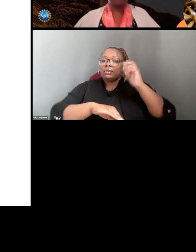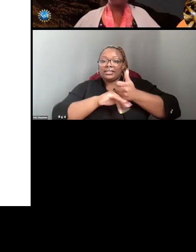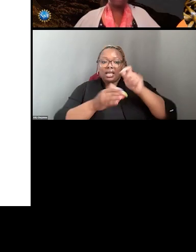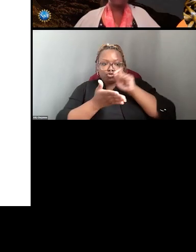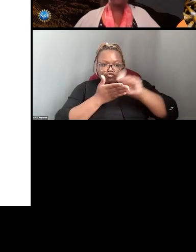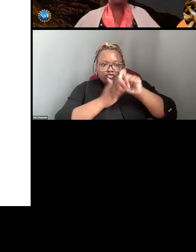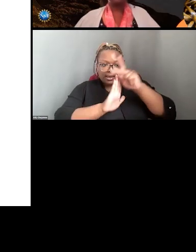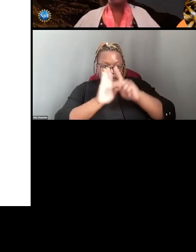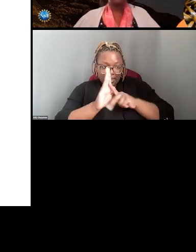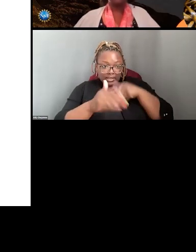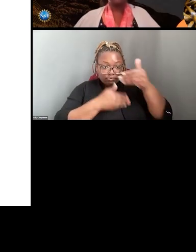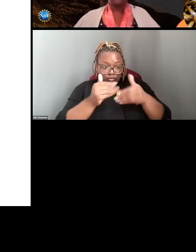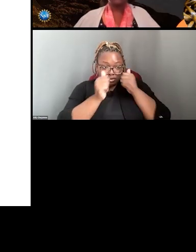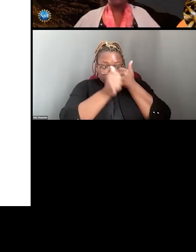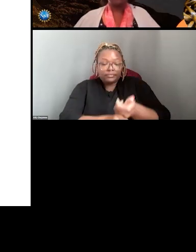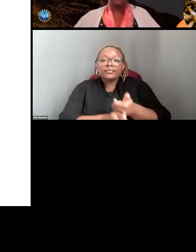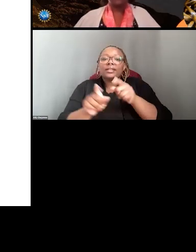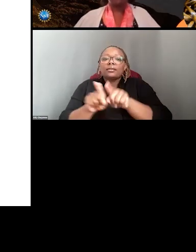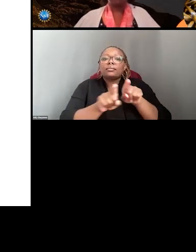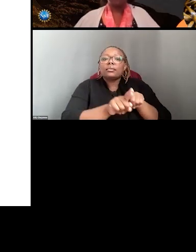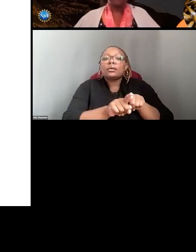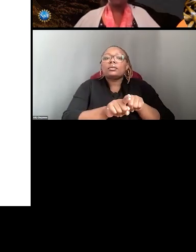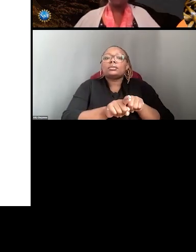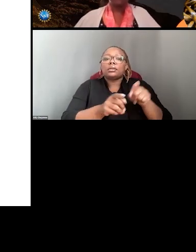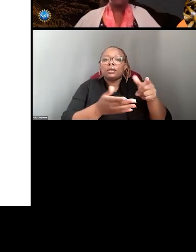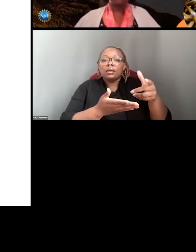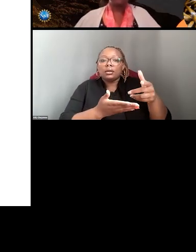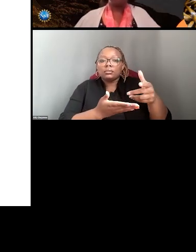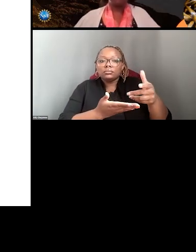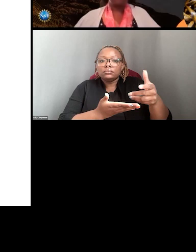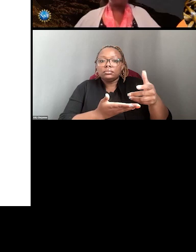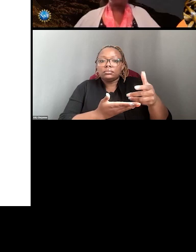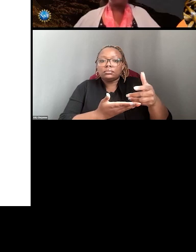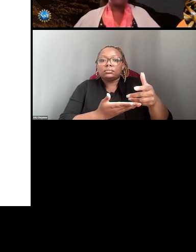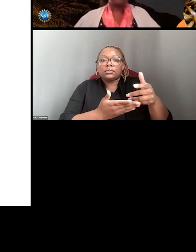and practices, used and accumulated and reporting costs. Next slide.